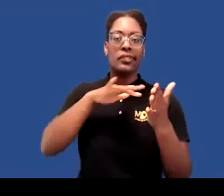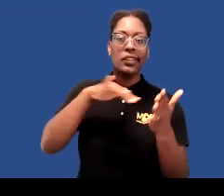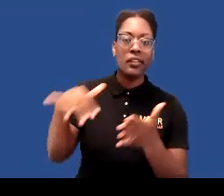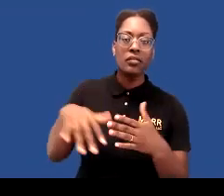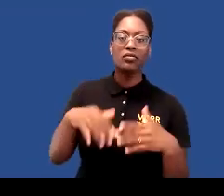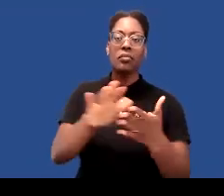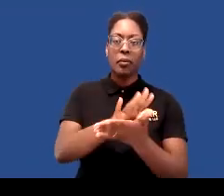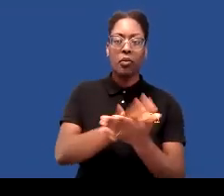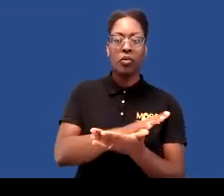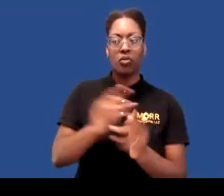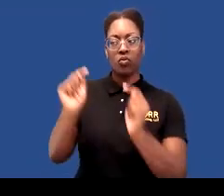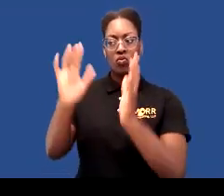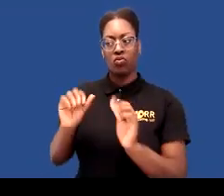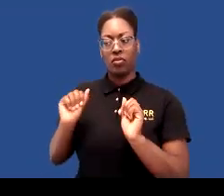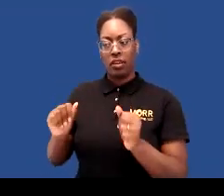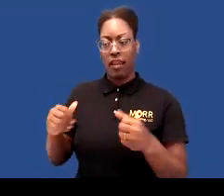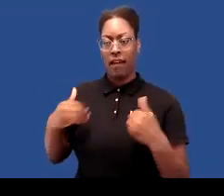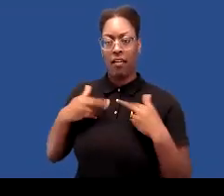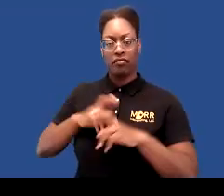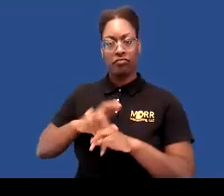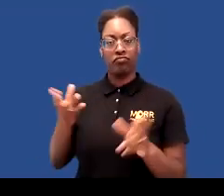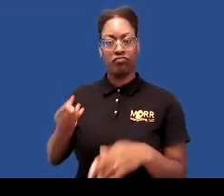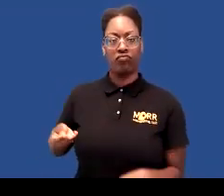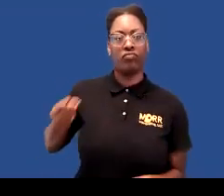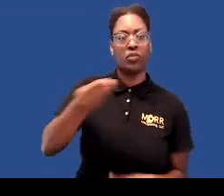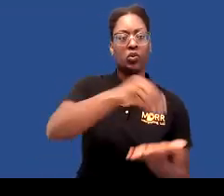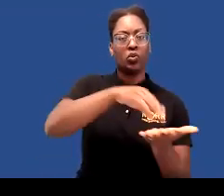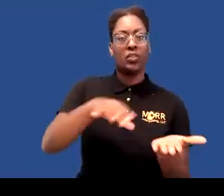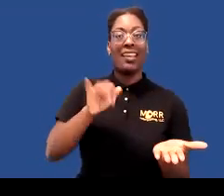who might be kind of perpetuating some racism or something like that?